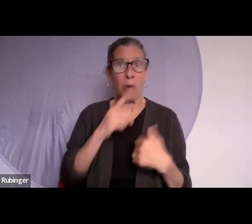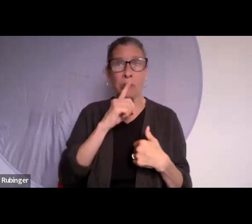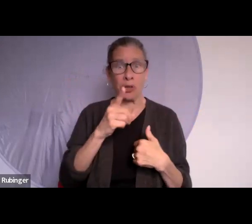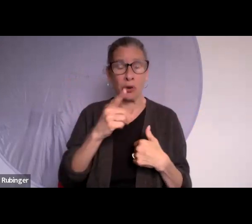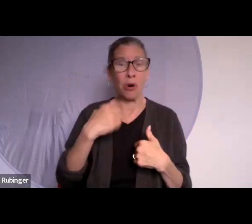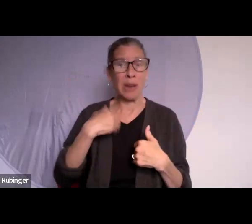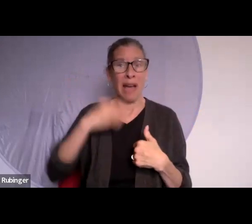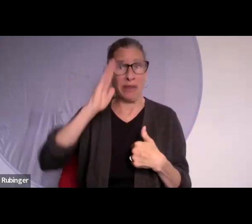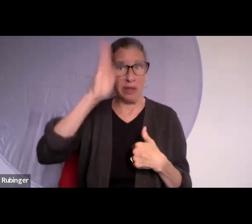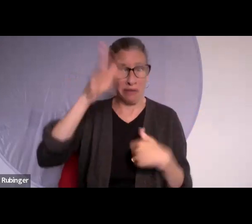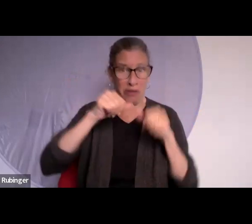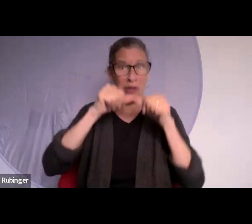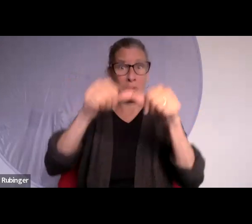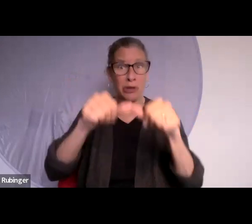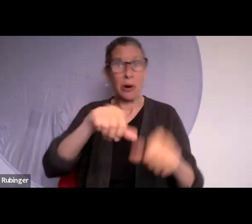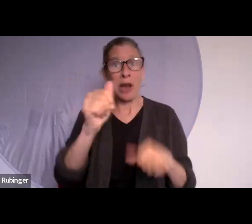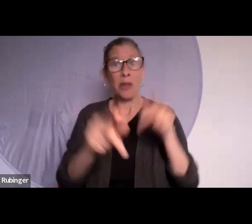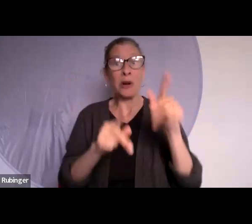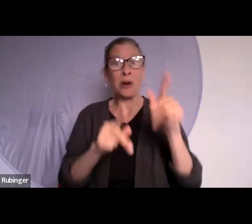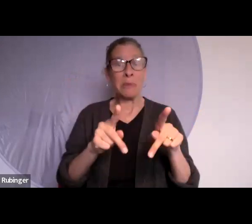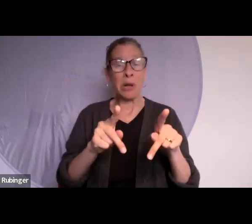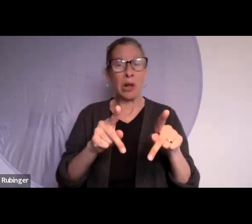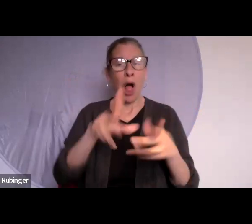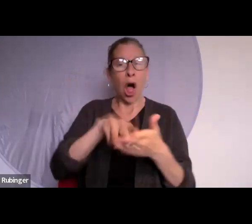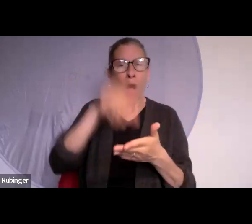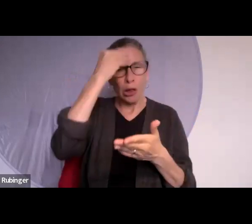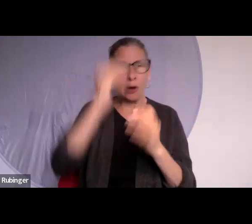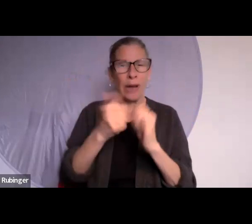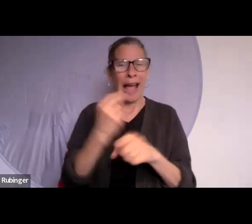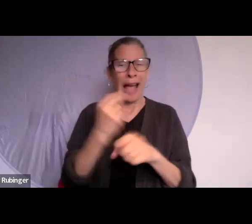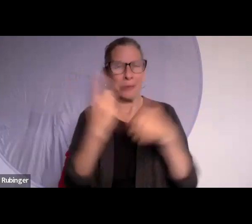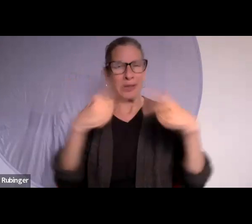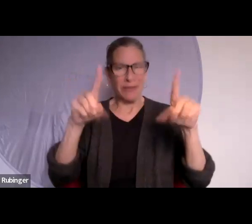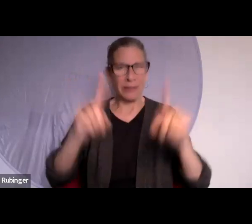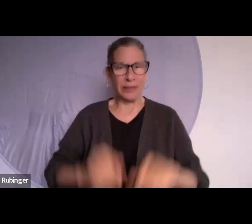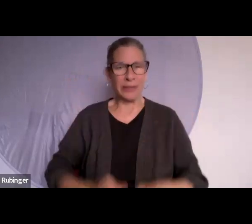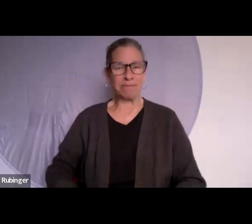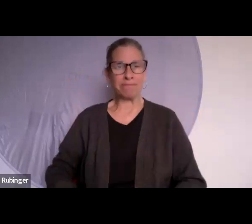future and that others learn how to use it effectively.